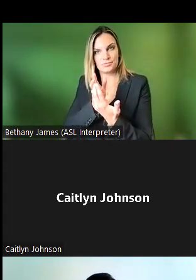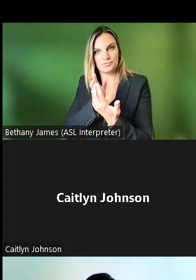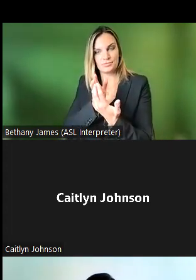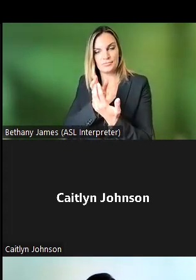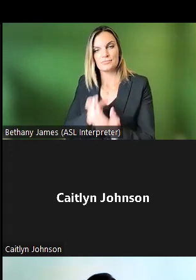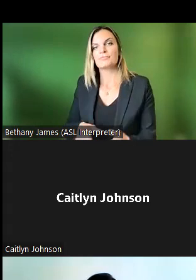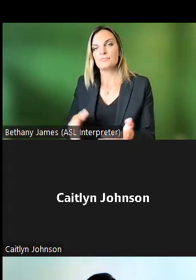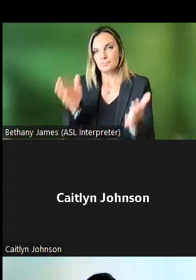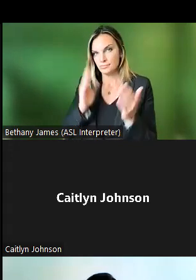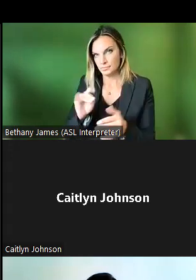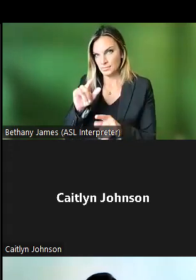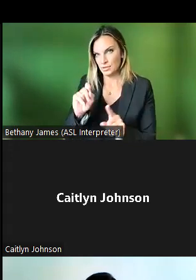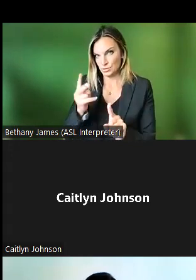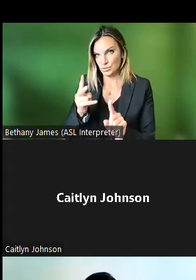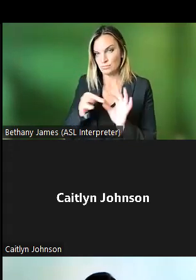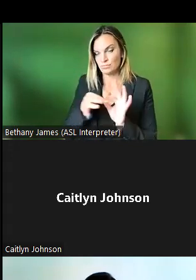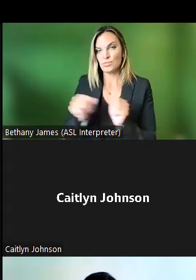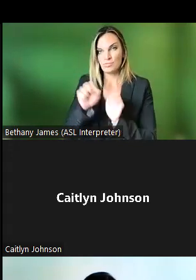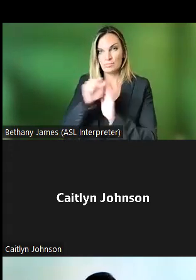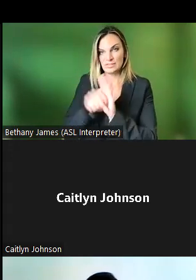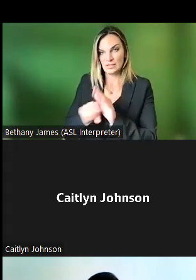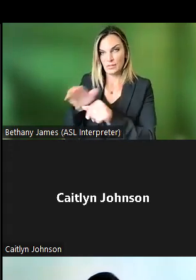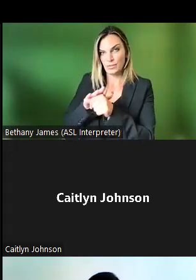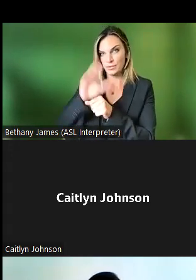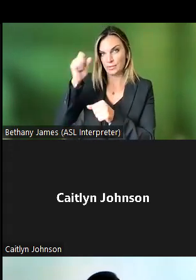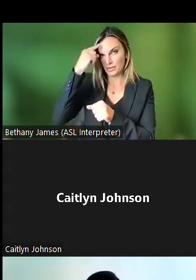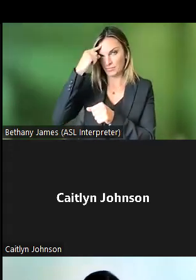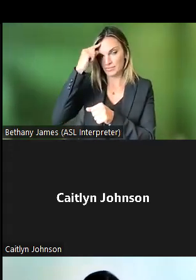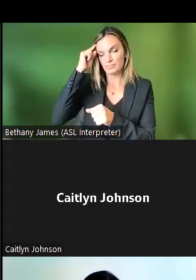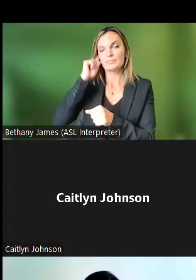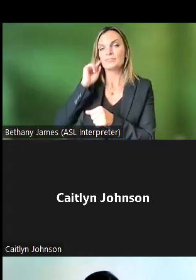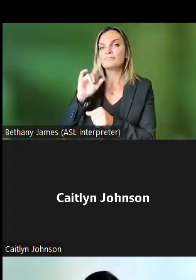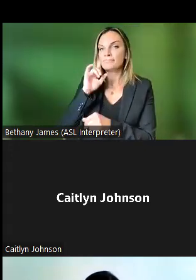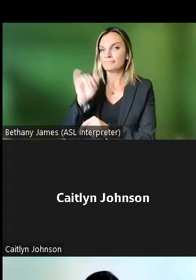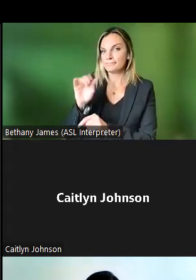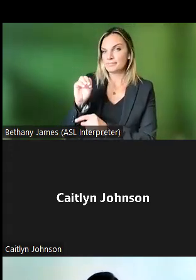Title II applies to state and local governments, just like Michigan Department of Civil Rights,